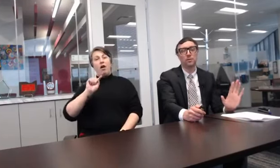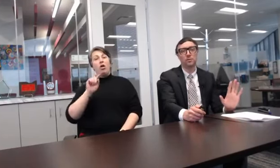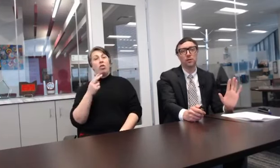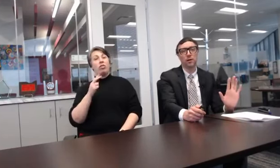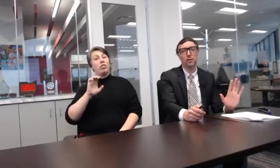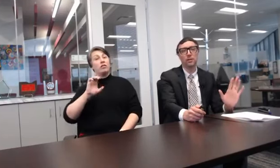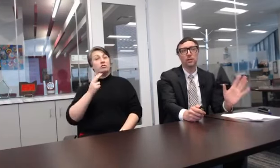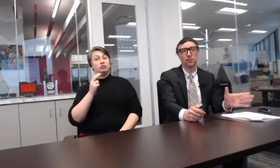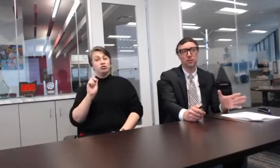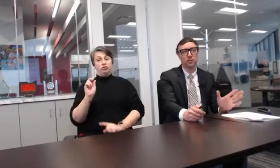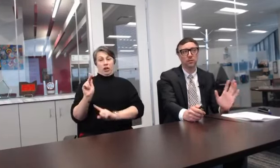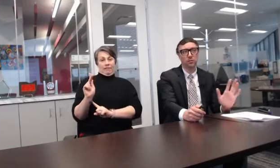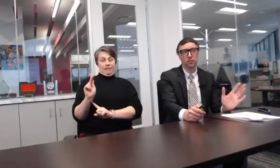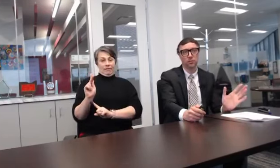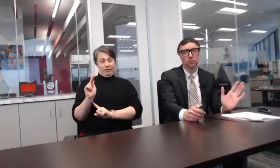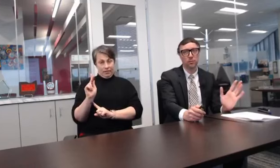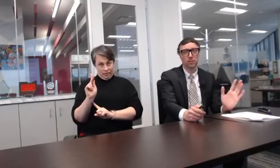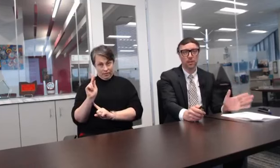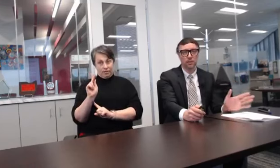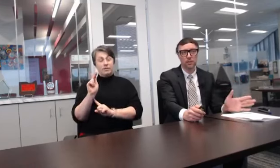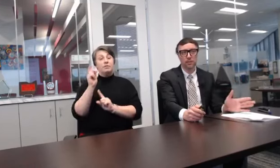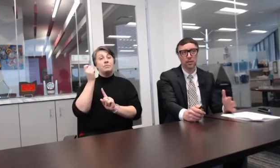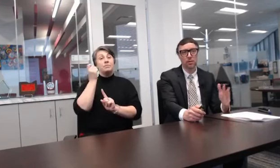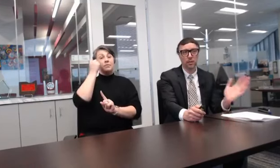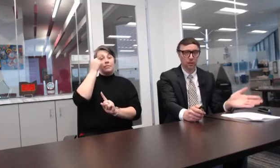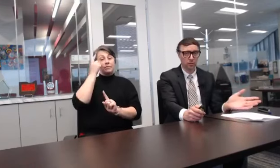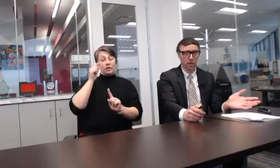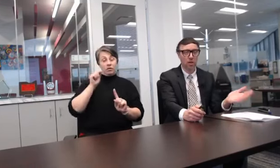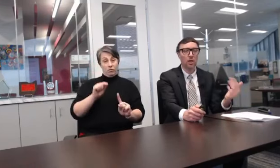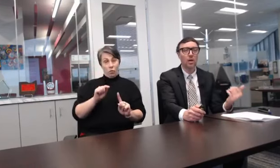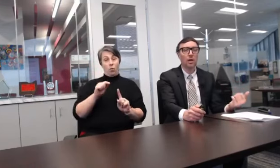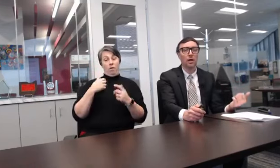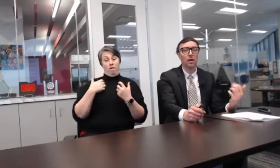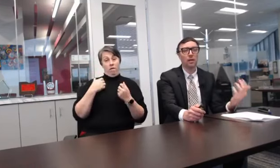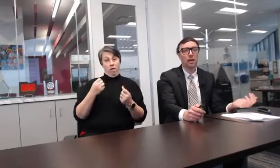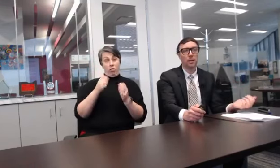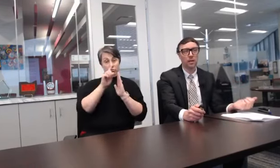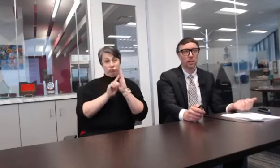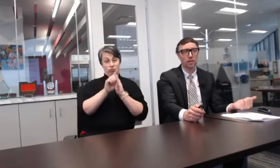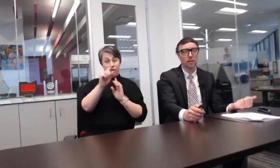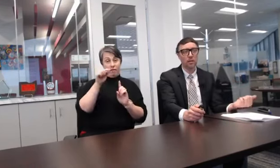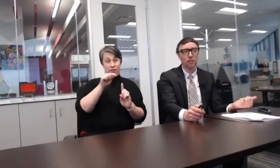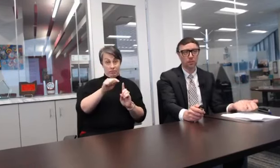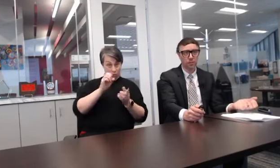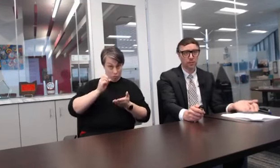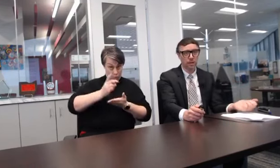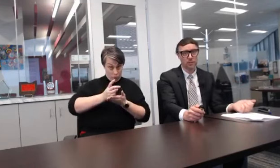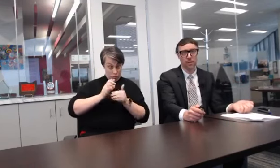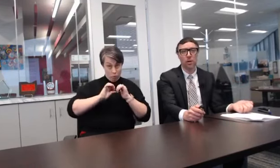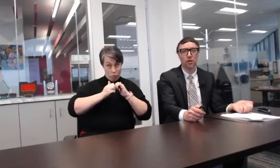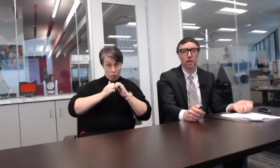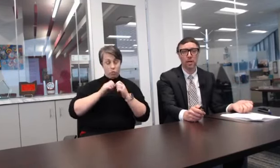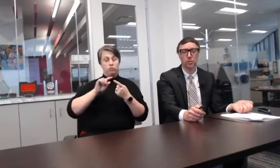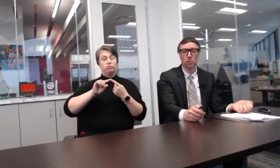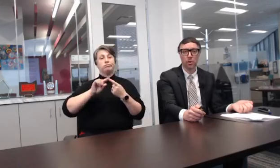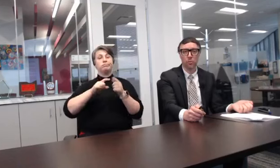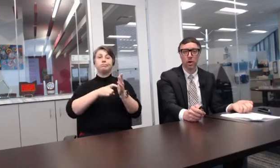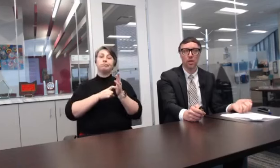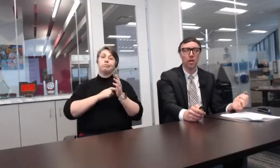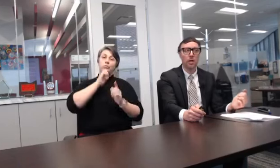So this, to get services through EPSDT or Healthchek, again it's, the person has to be under age 21.